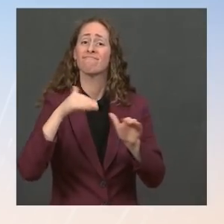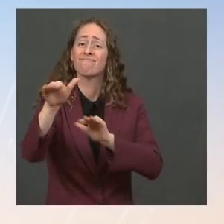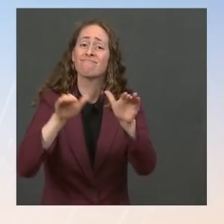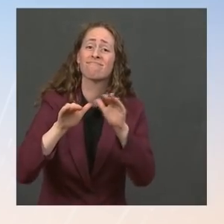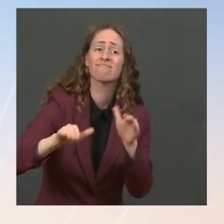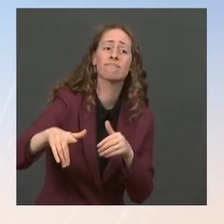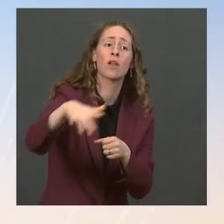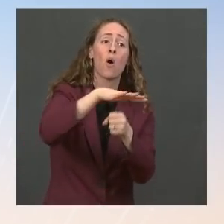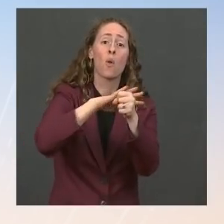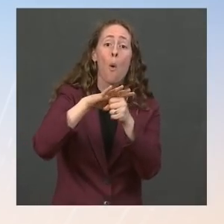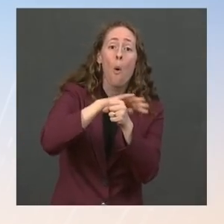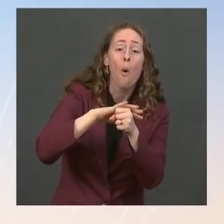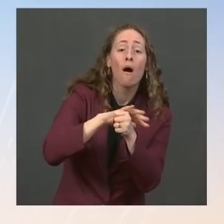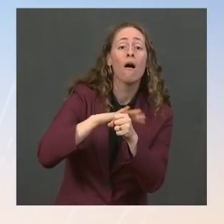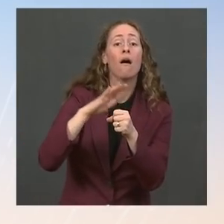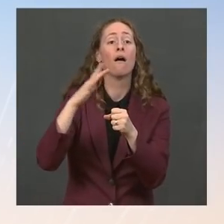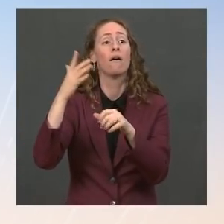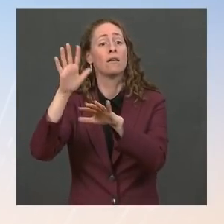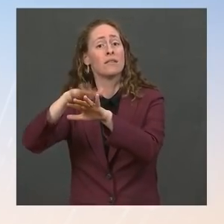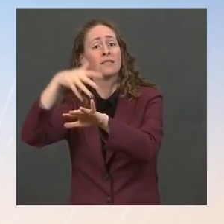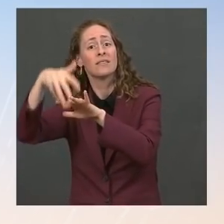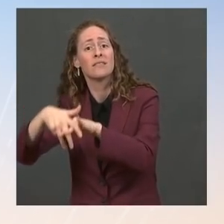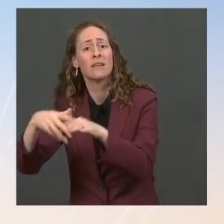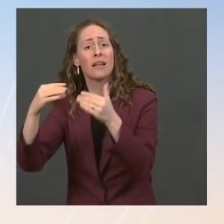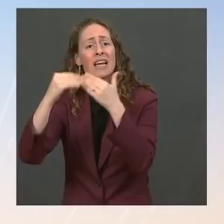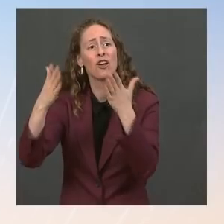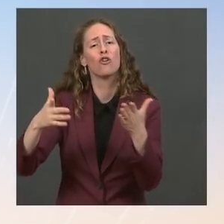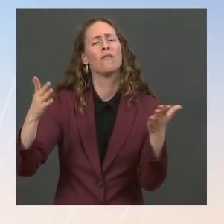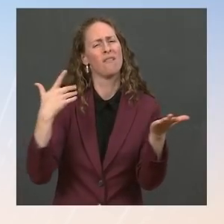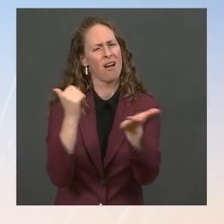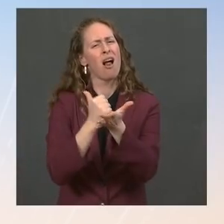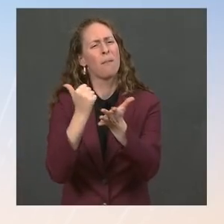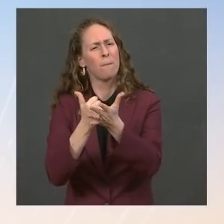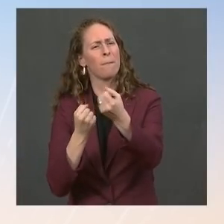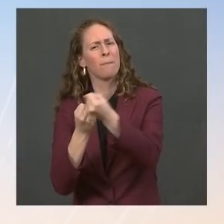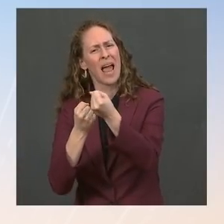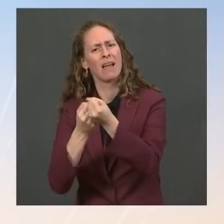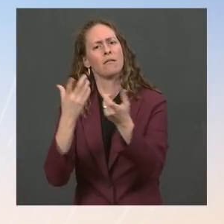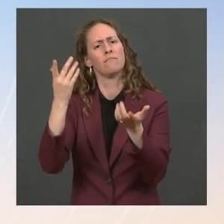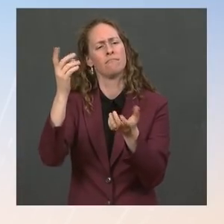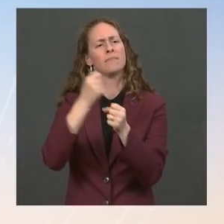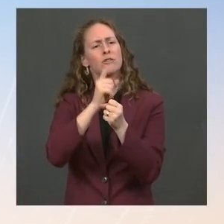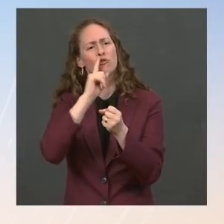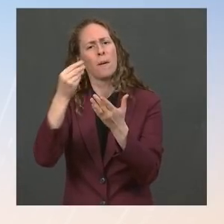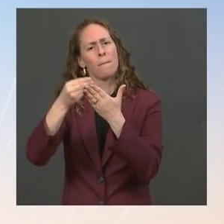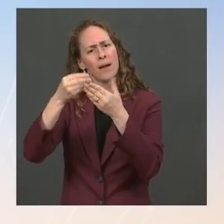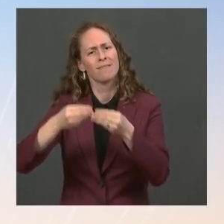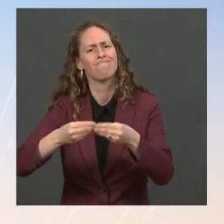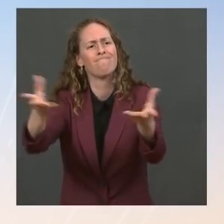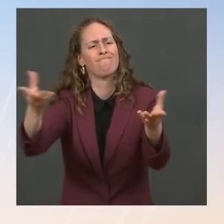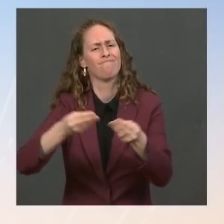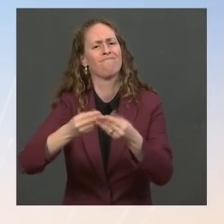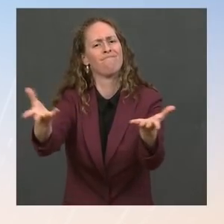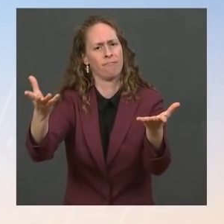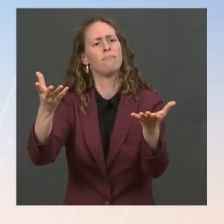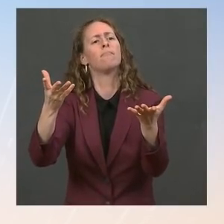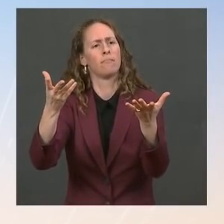and other existing federal, state, and local resources to rapidly reduce homelessness in their communities and add new units of affordable